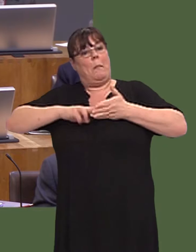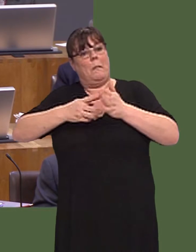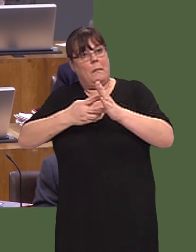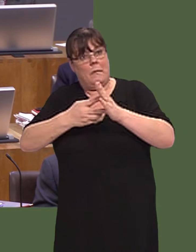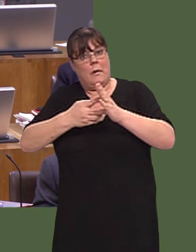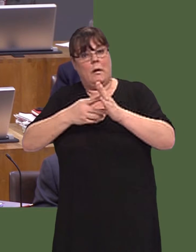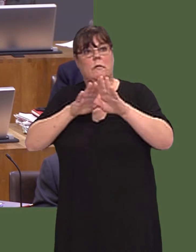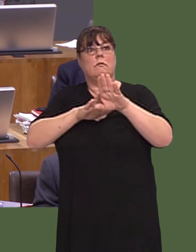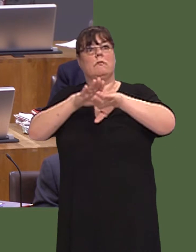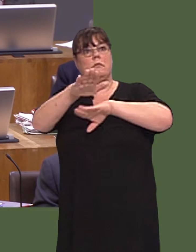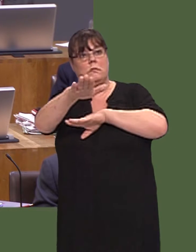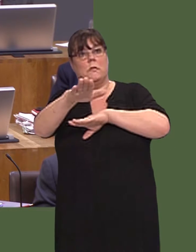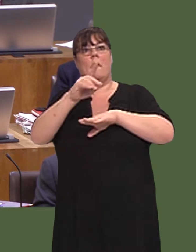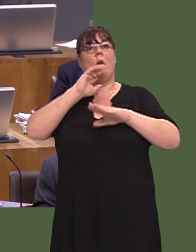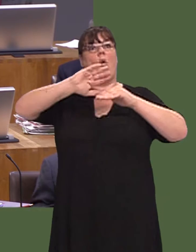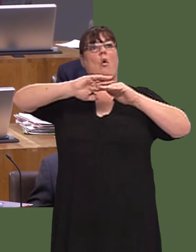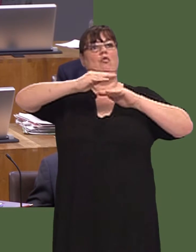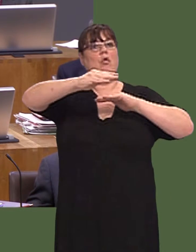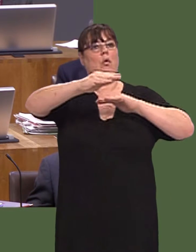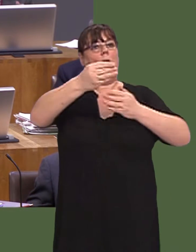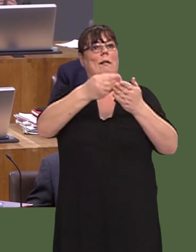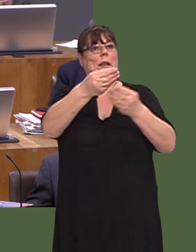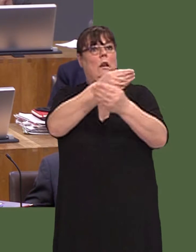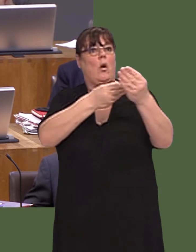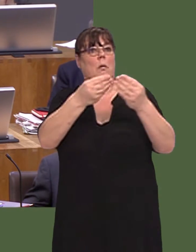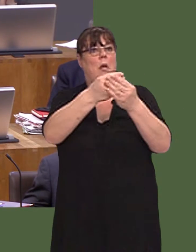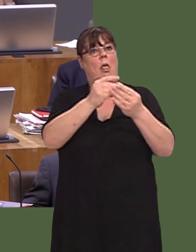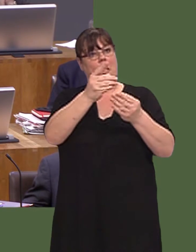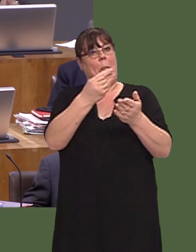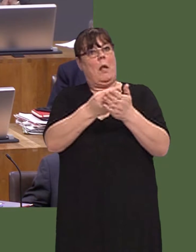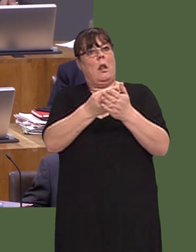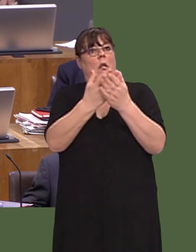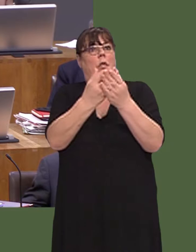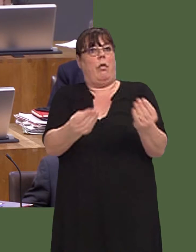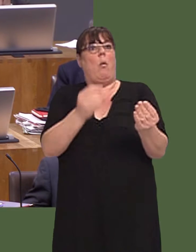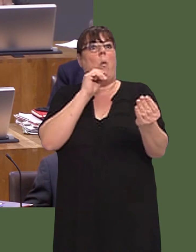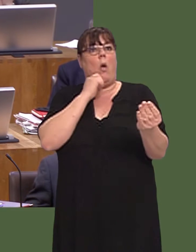for a rural economy in Wales that will lose substantial amounts of money unless the UK